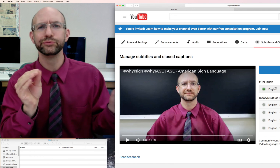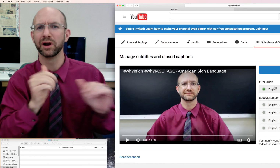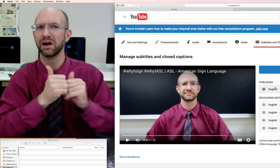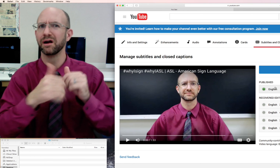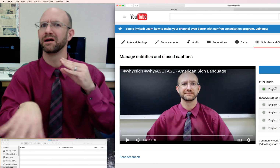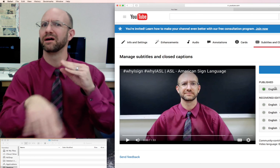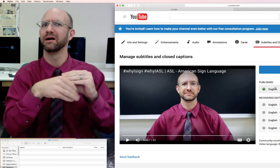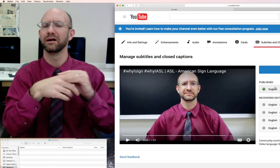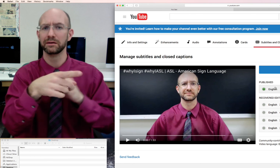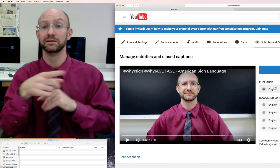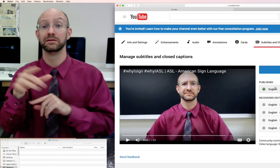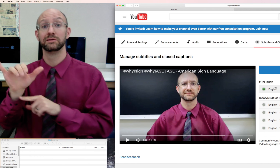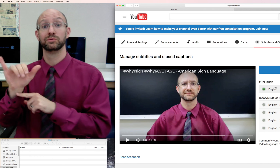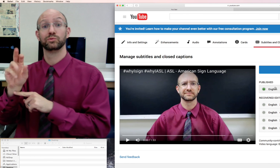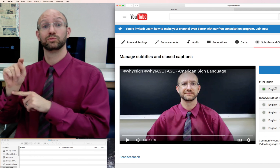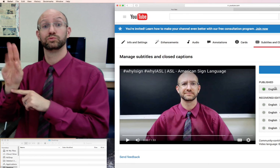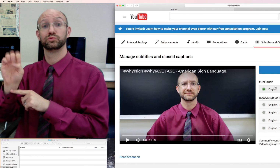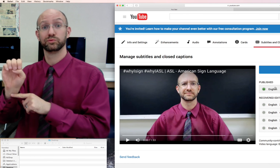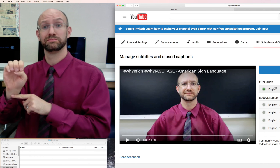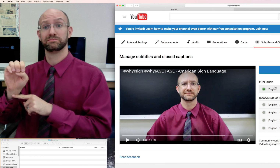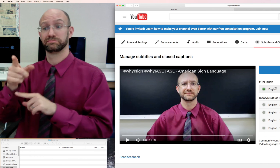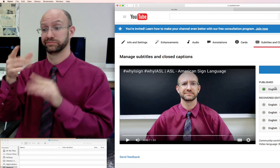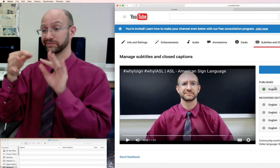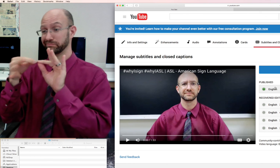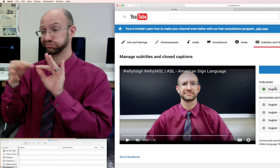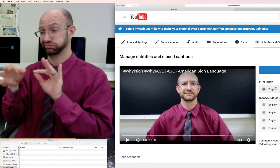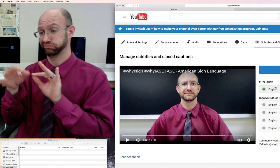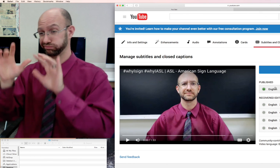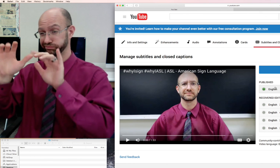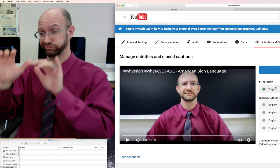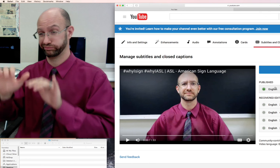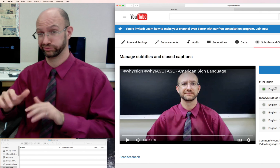So how to add the captions to it? You type it out in YouTube first.